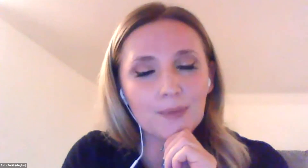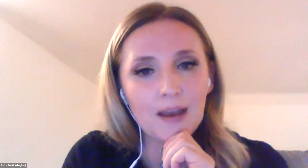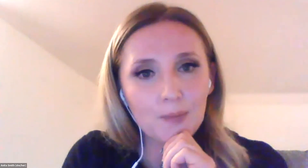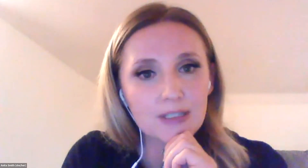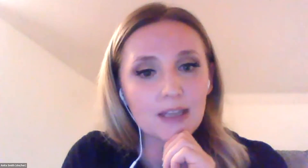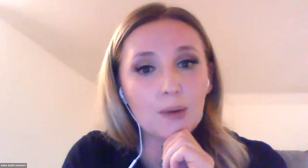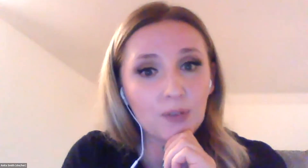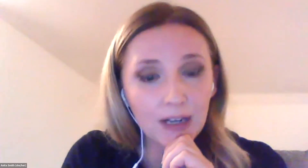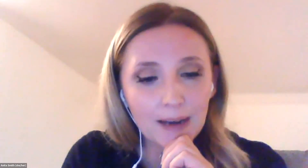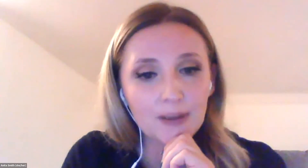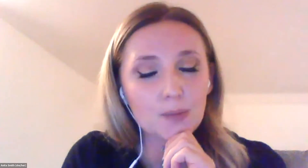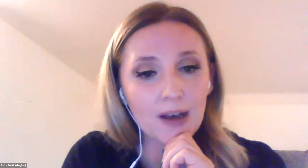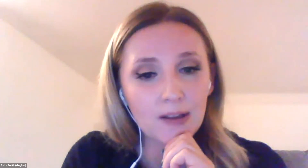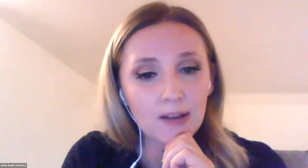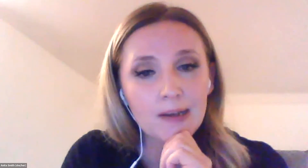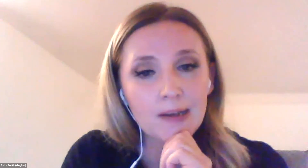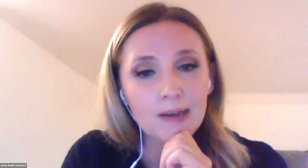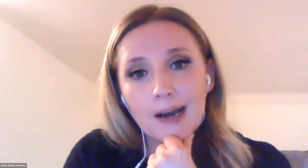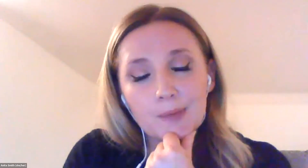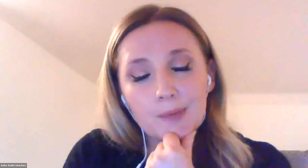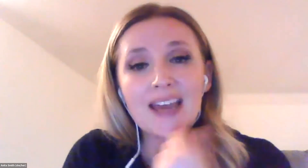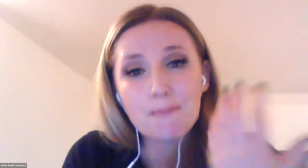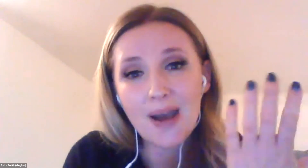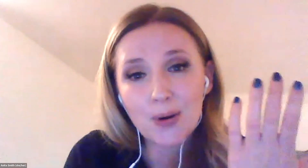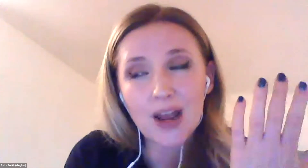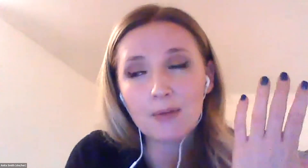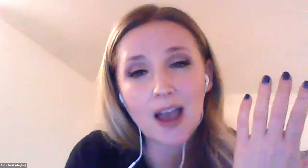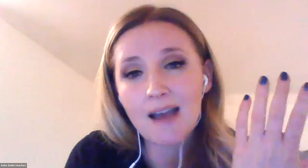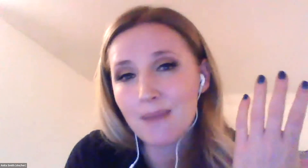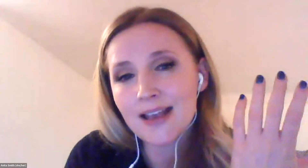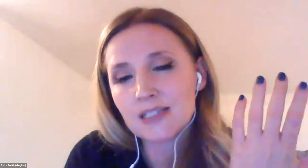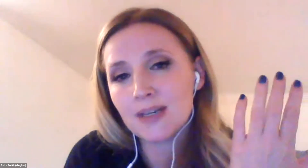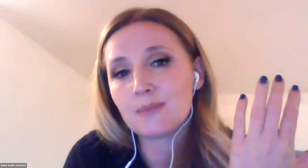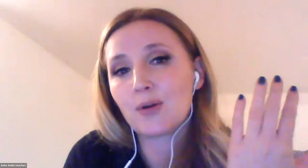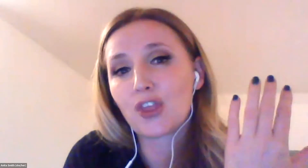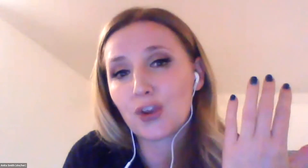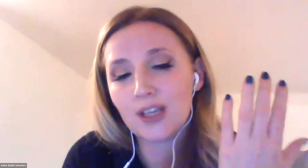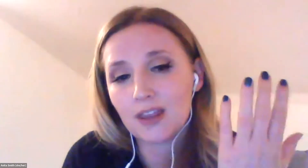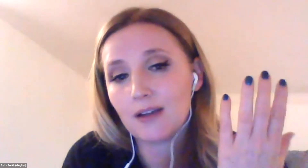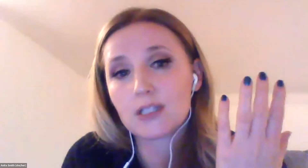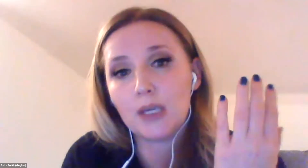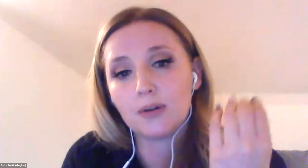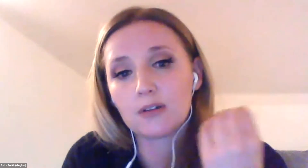from them was that they were very happy as well. We get about, my estimate is about 30,000 people